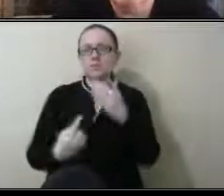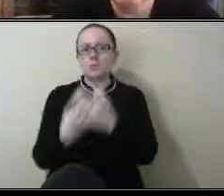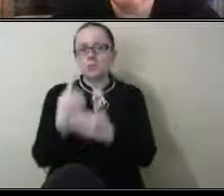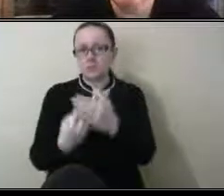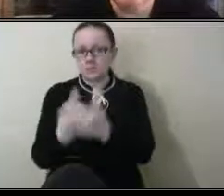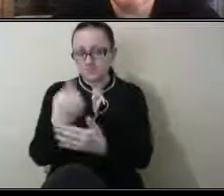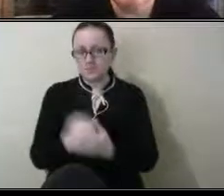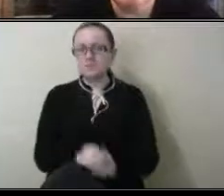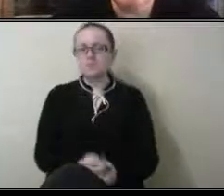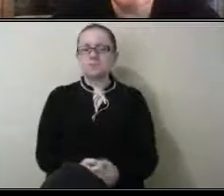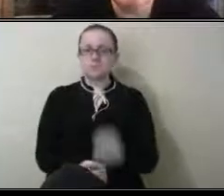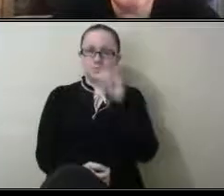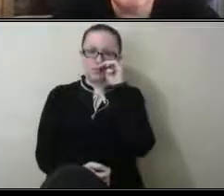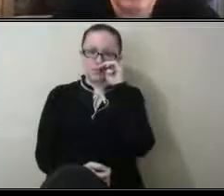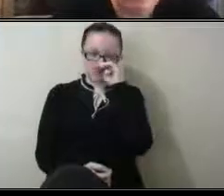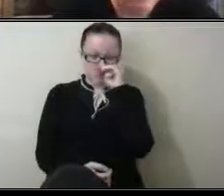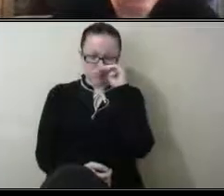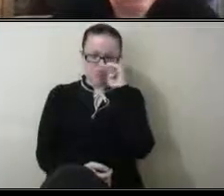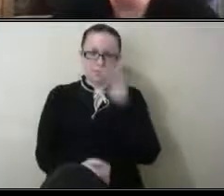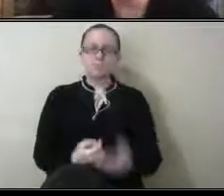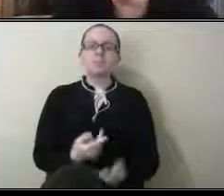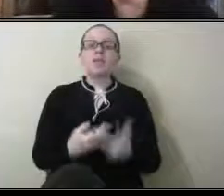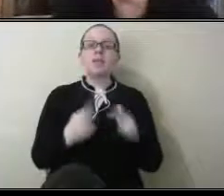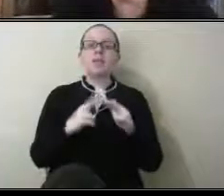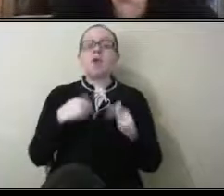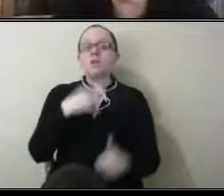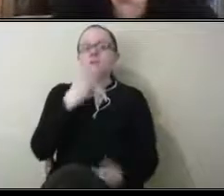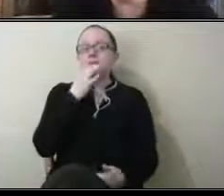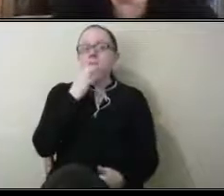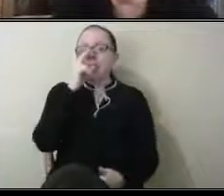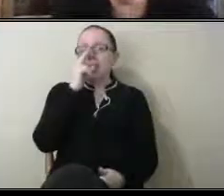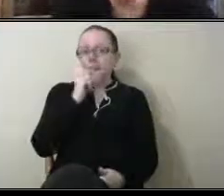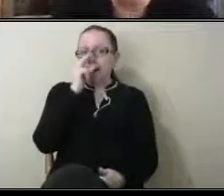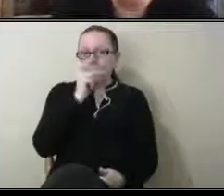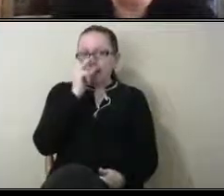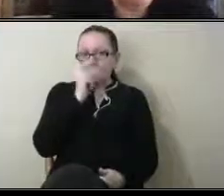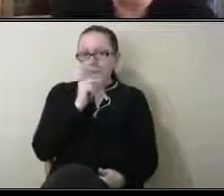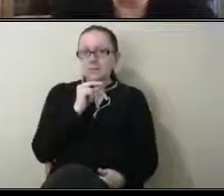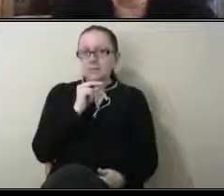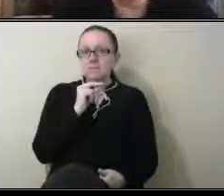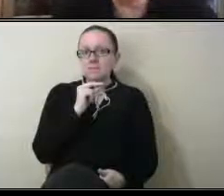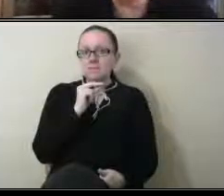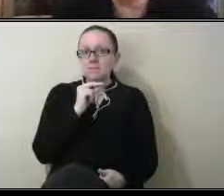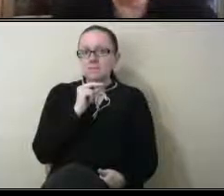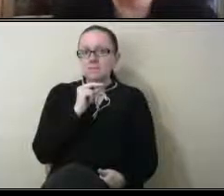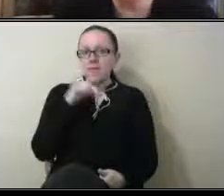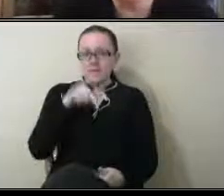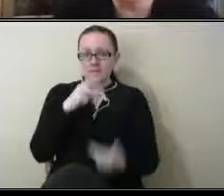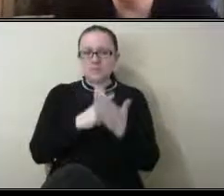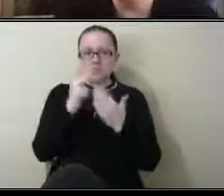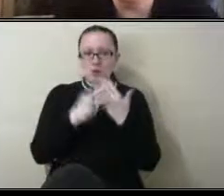i would say if i was a wee bit younger um this is a program i would love to do